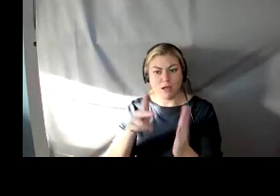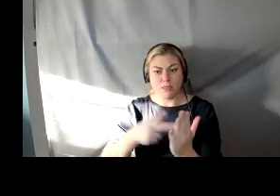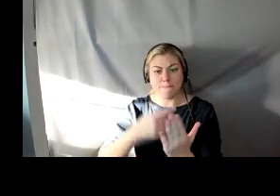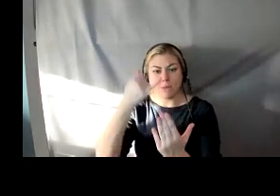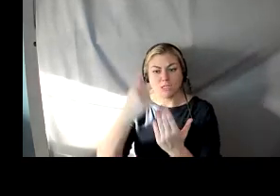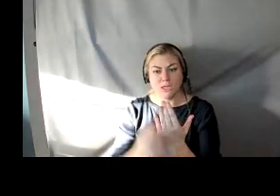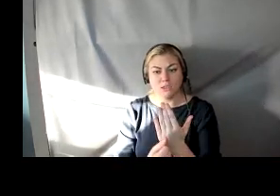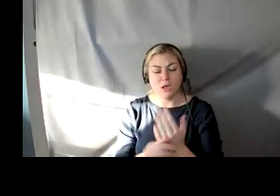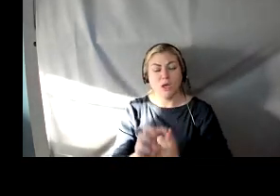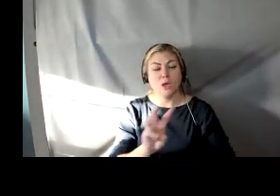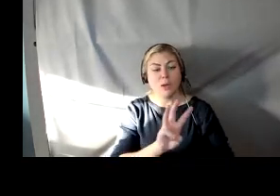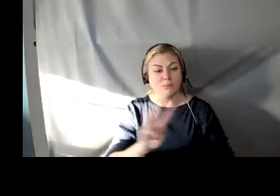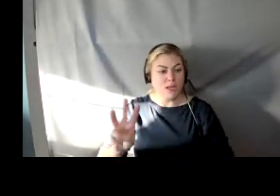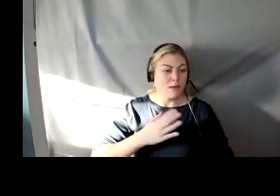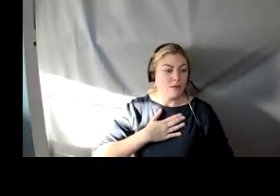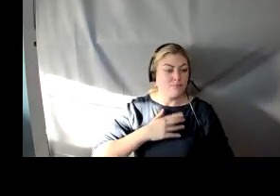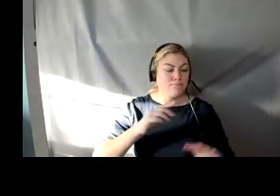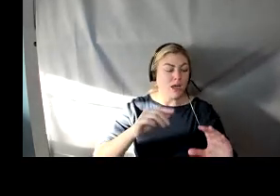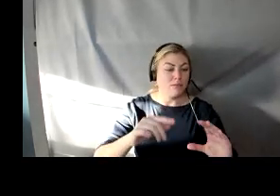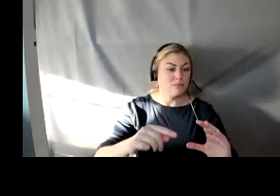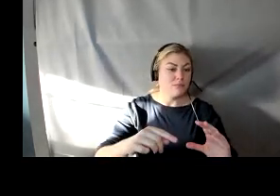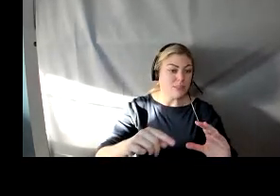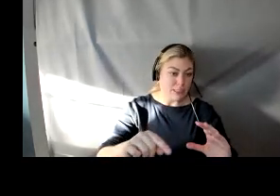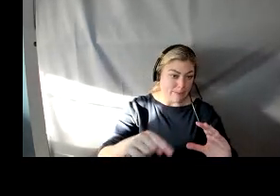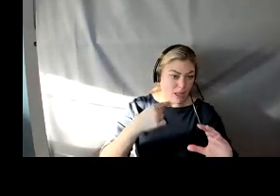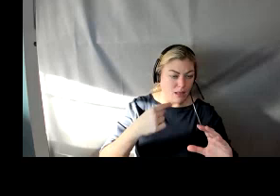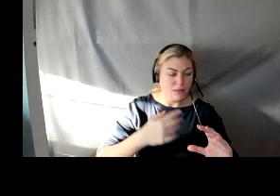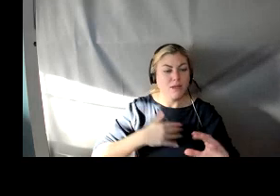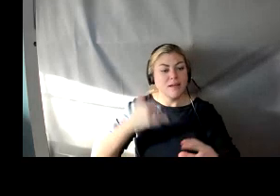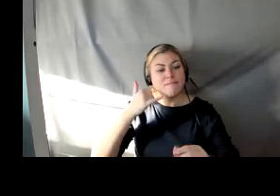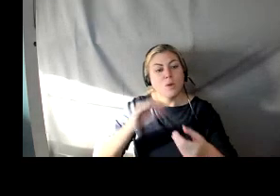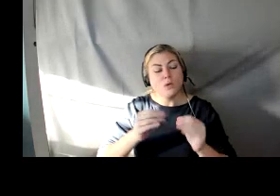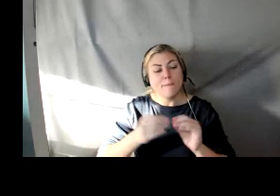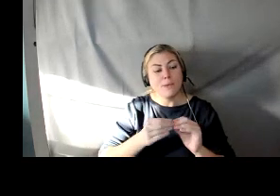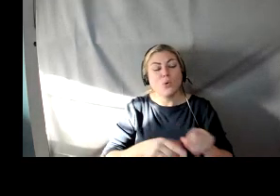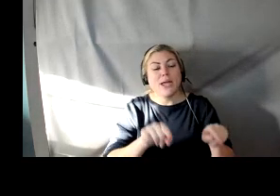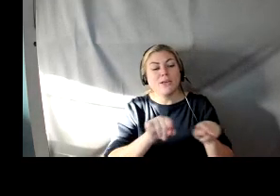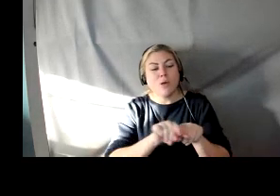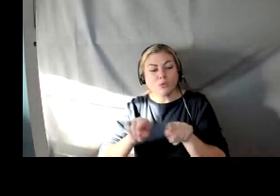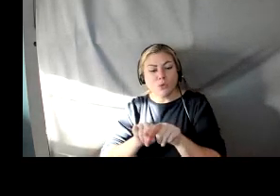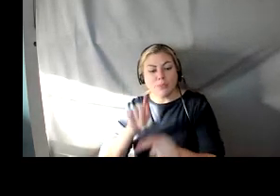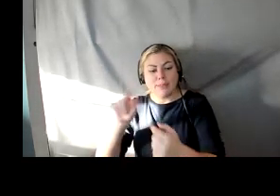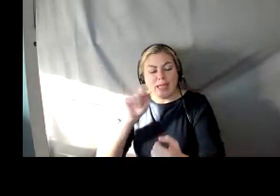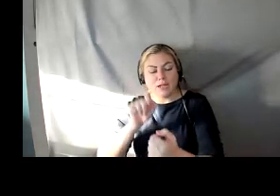my e-mail and my phone number and again a link to the project website where that